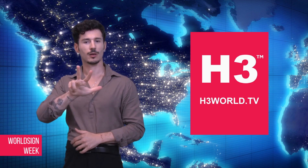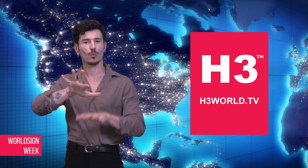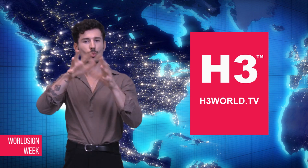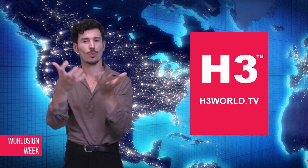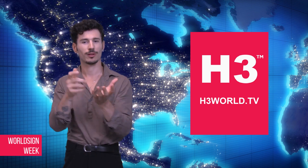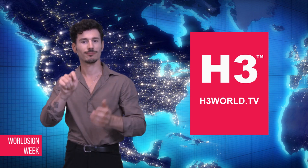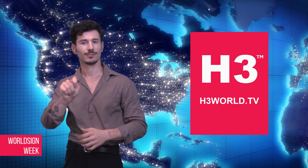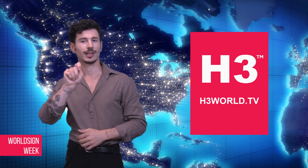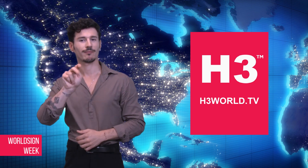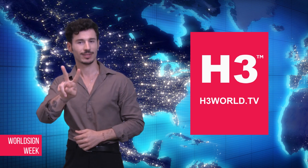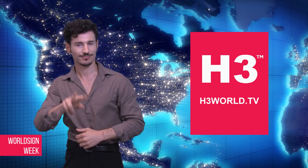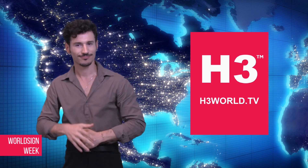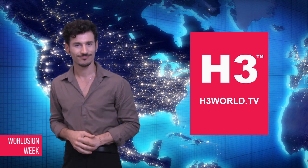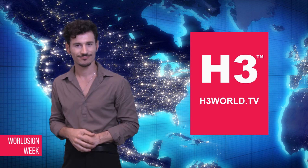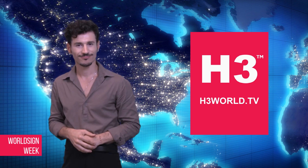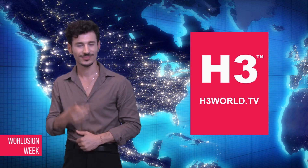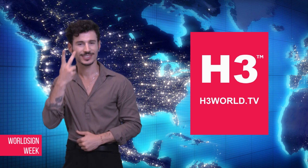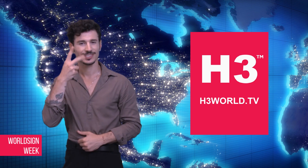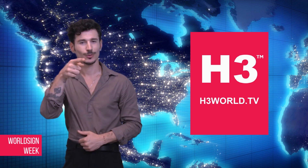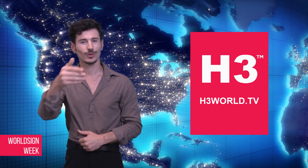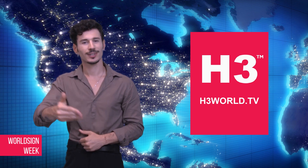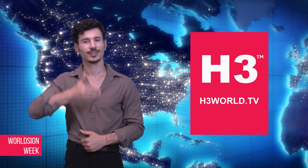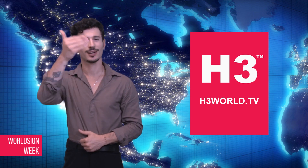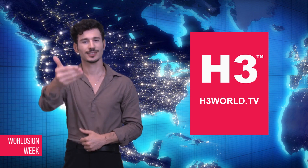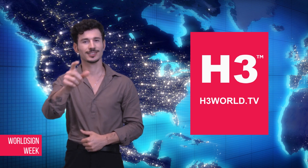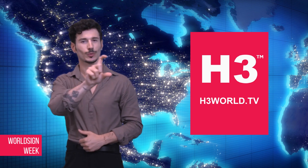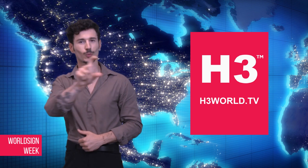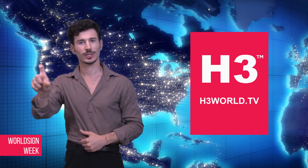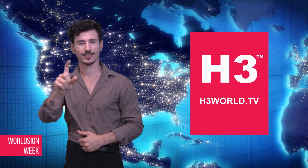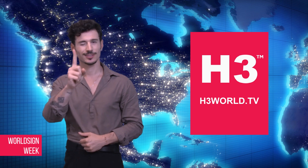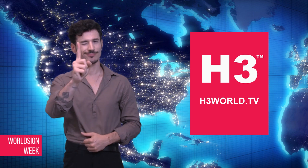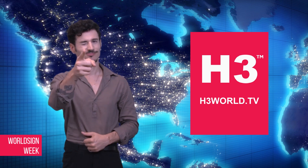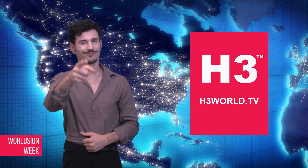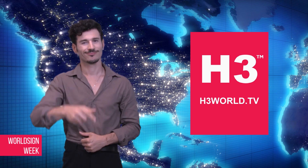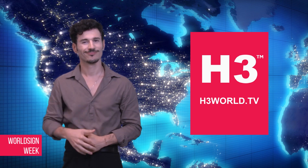news@h3world.tv. See you next week.